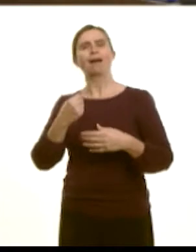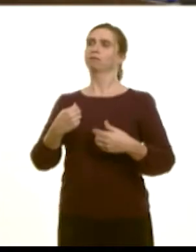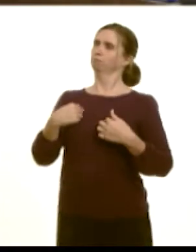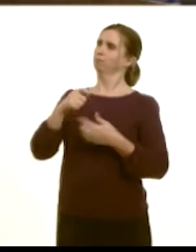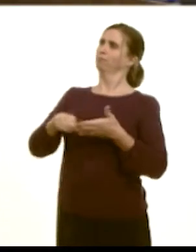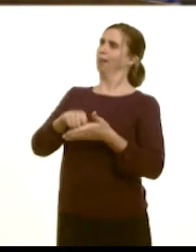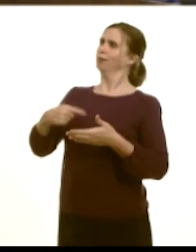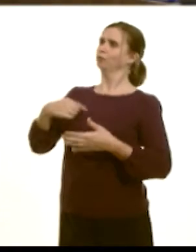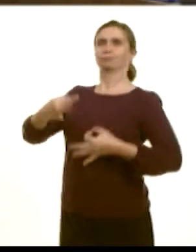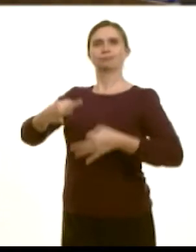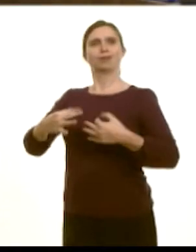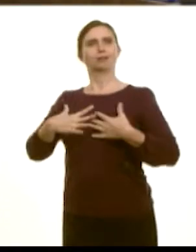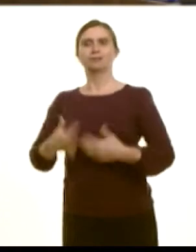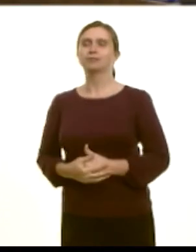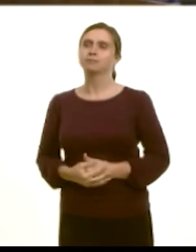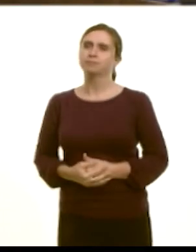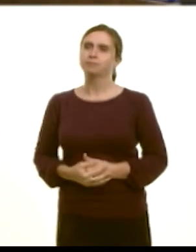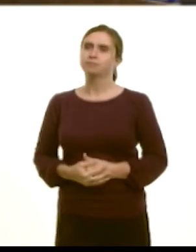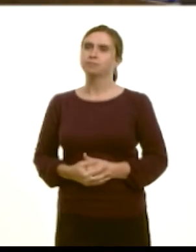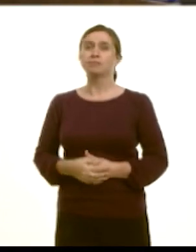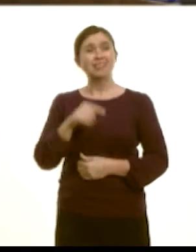Carwyn Jones: Well, these are matters for political parties, in my view.